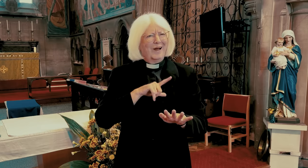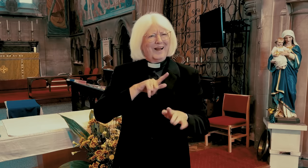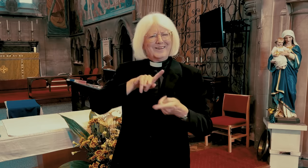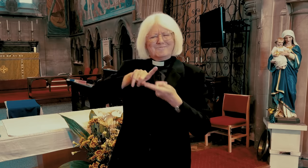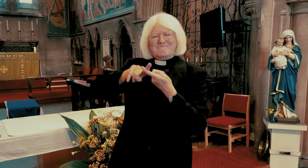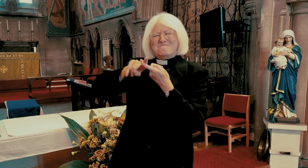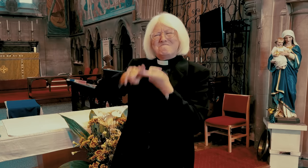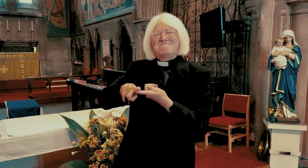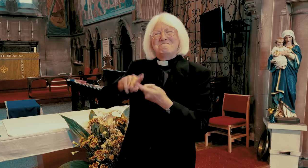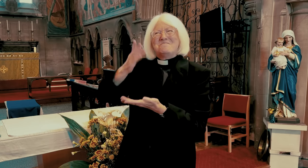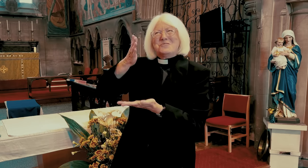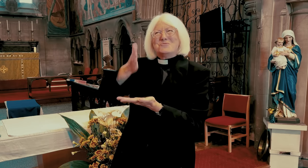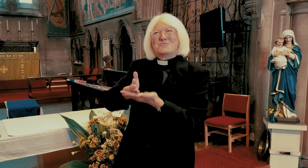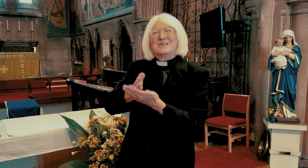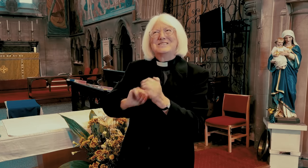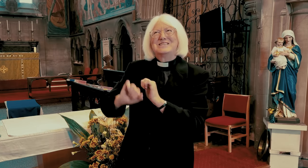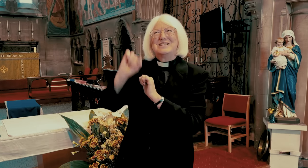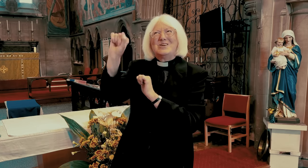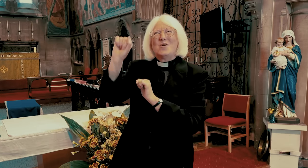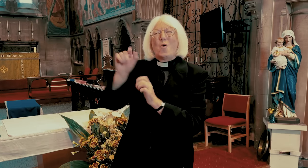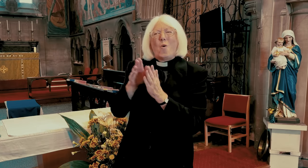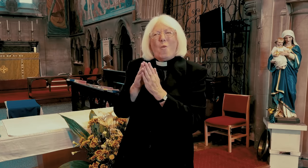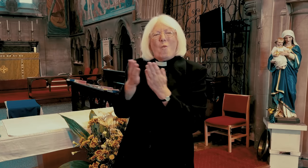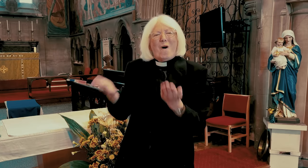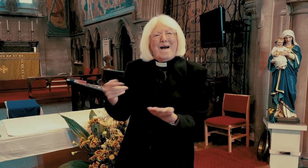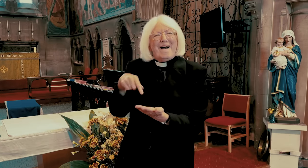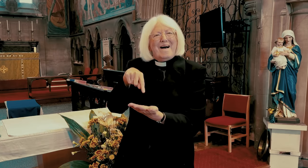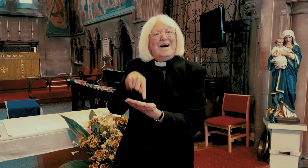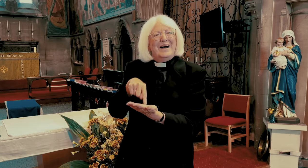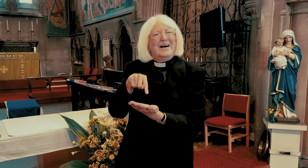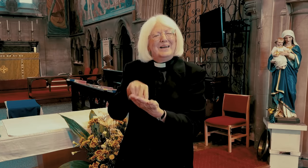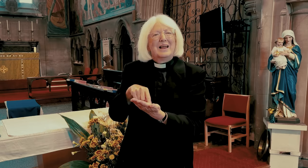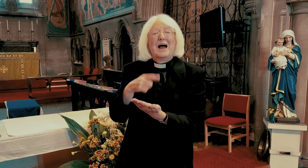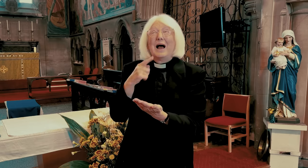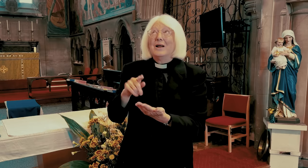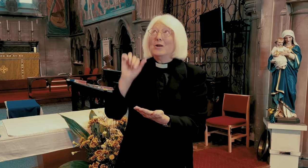that trusting in your word and obeying your will,